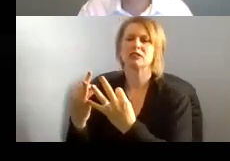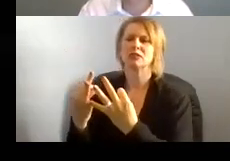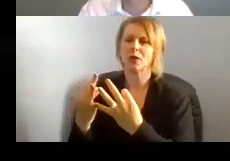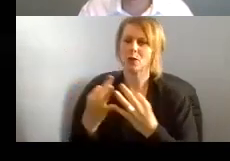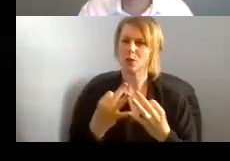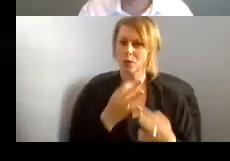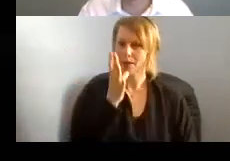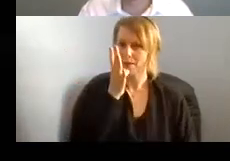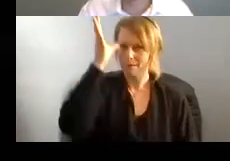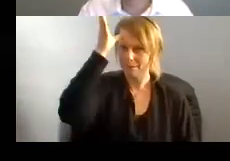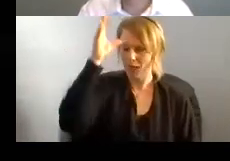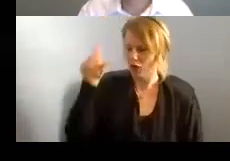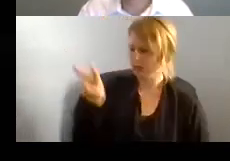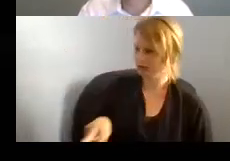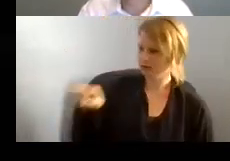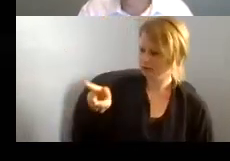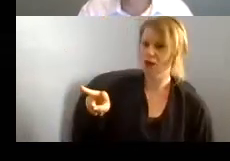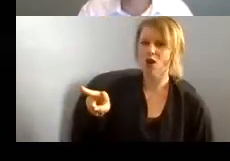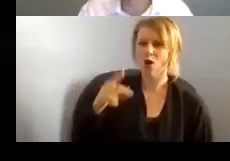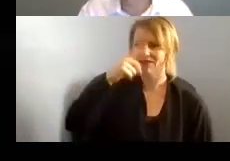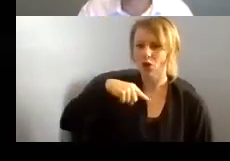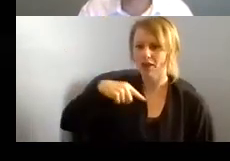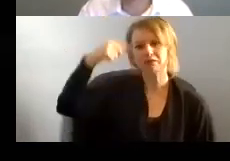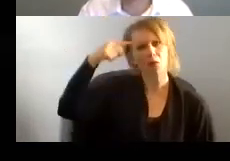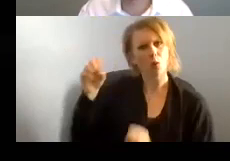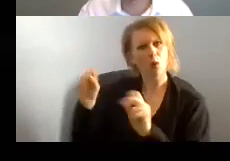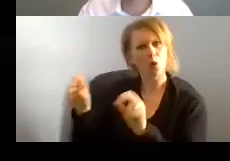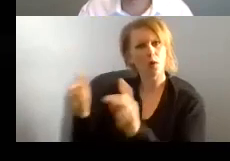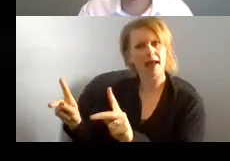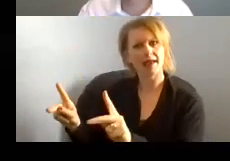are not grieving. Now, adolescents also try and protect their parents as well.